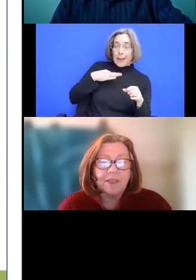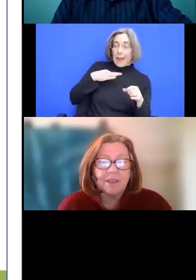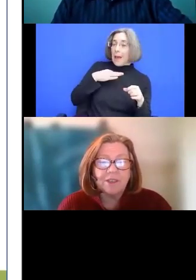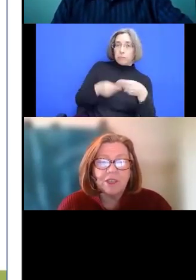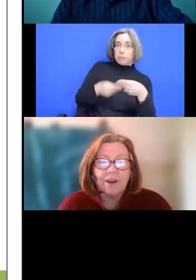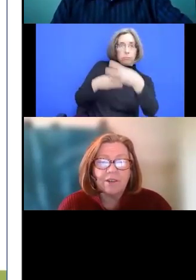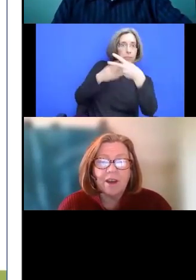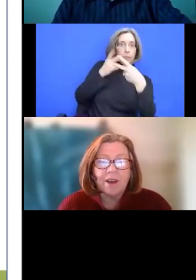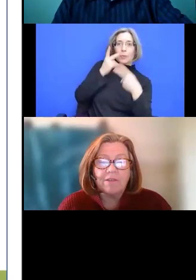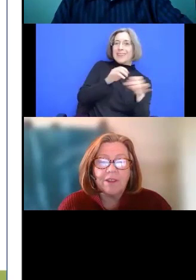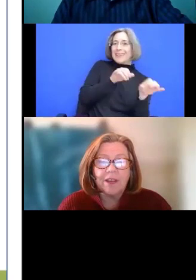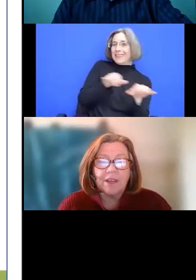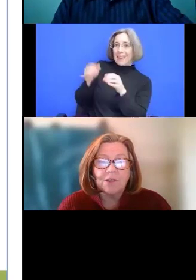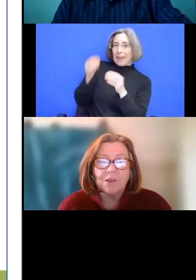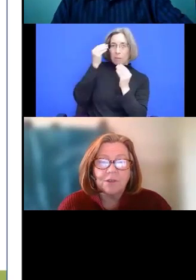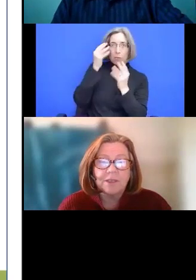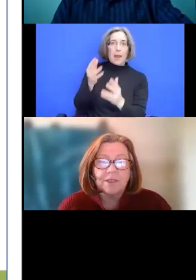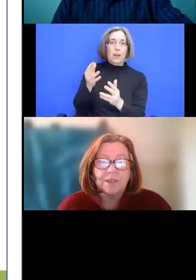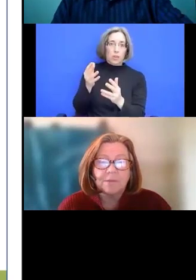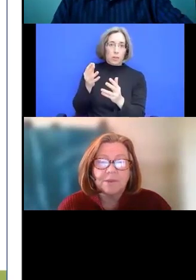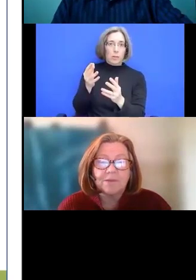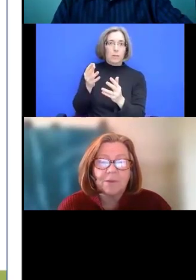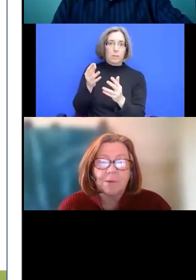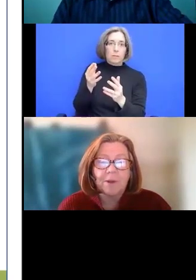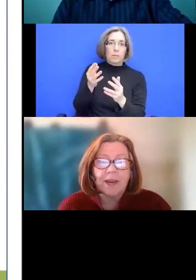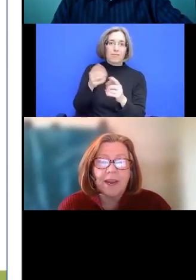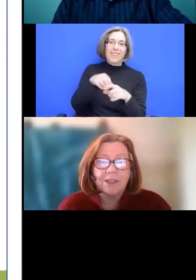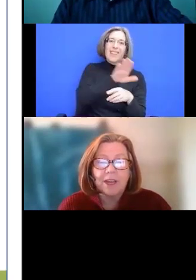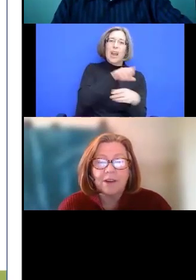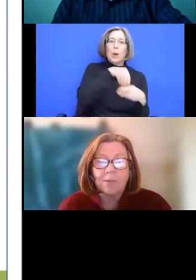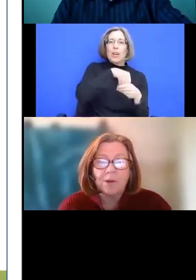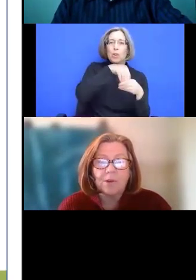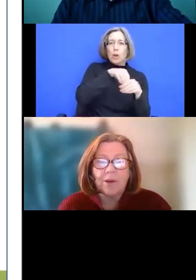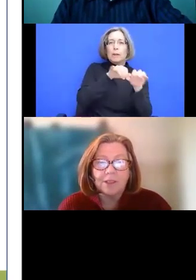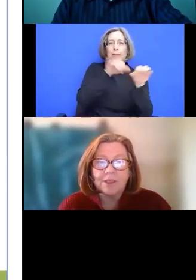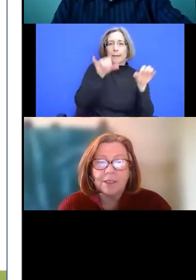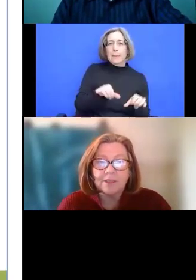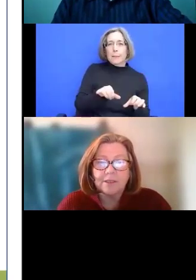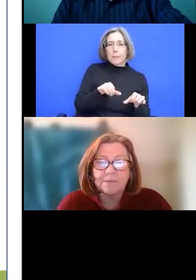It's shared via internal systems through NIH and our partner agencies.